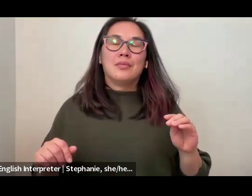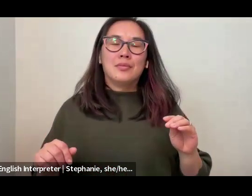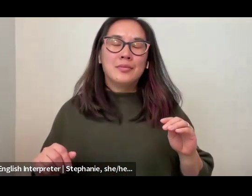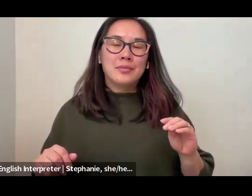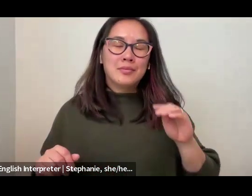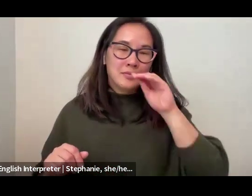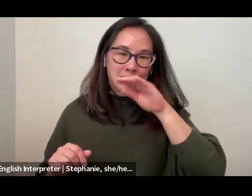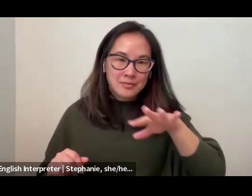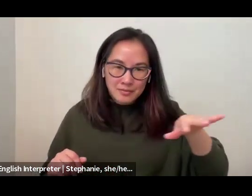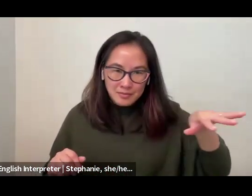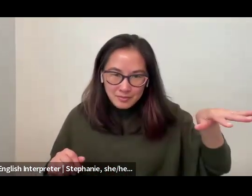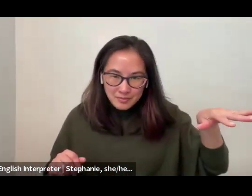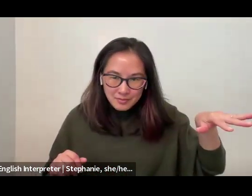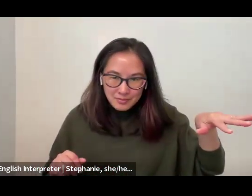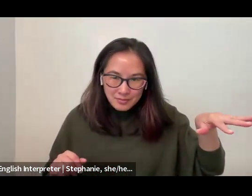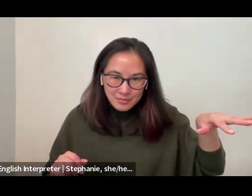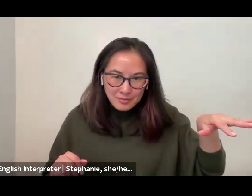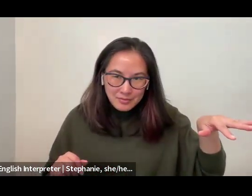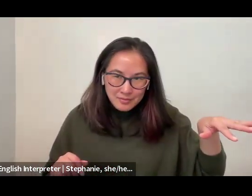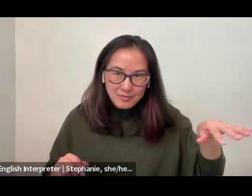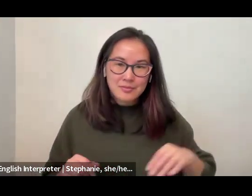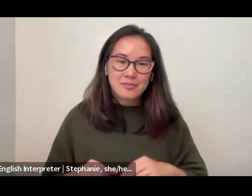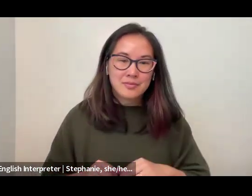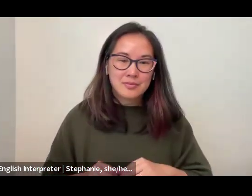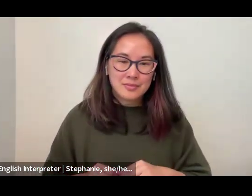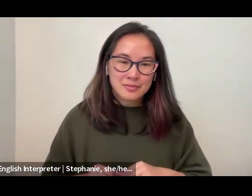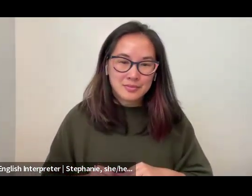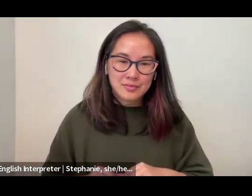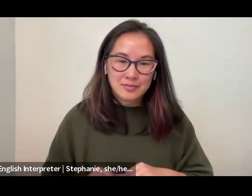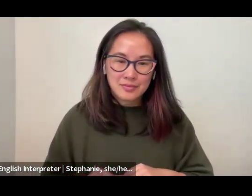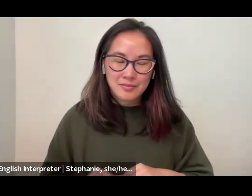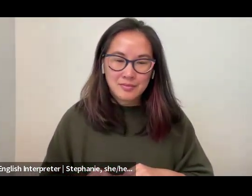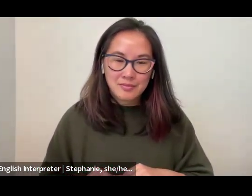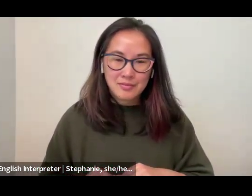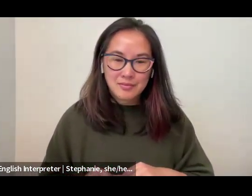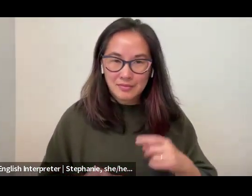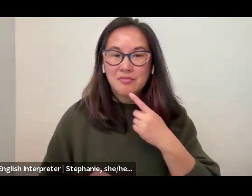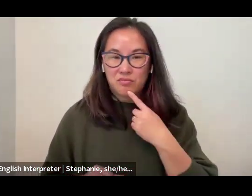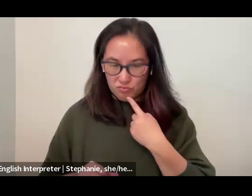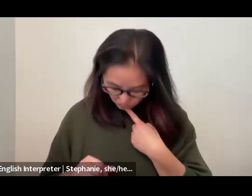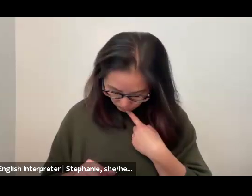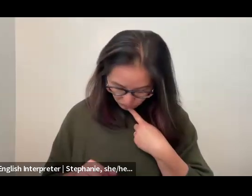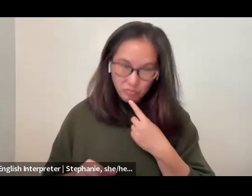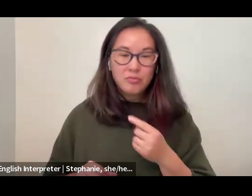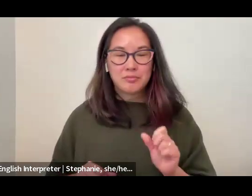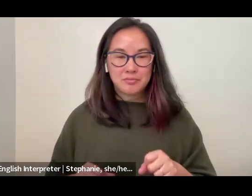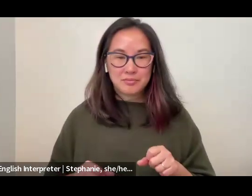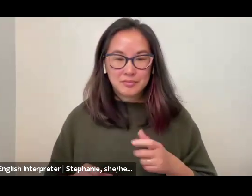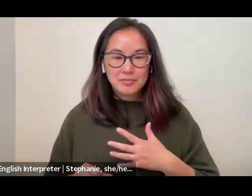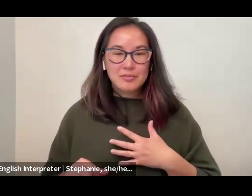Exhale, curl, bring your chin down to your chest, if it's comfortable. Two more times. Inhale, arch.